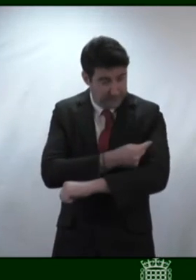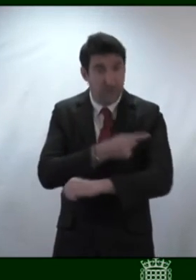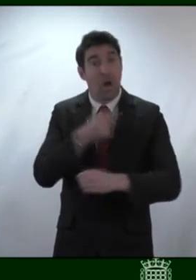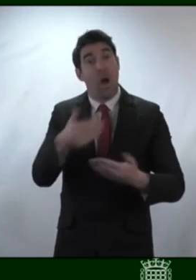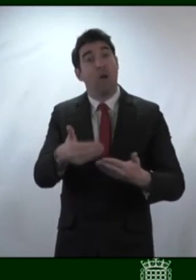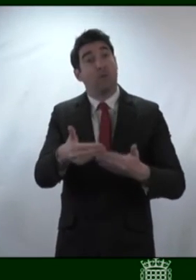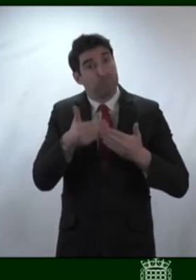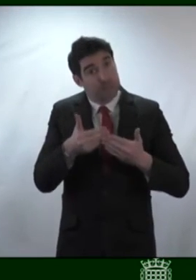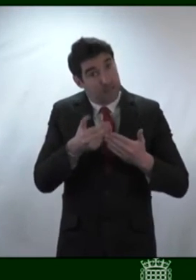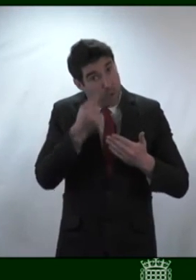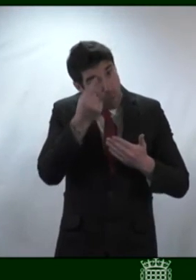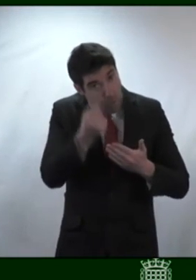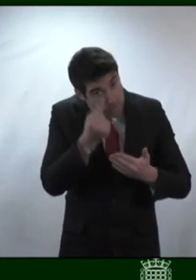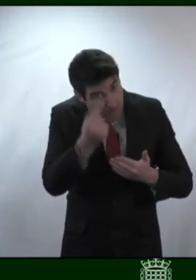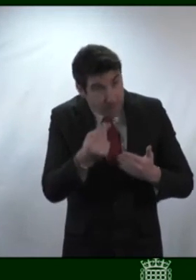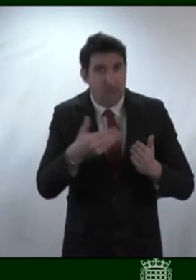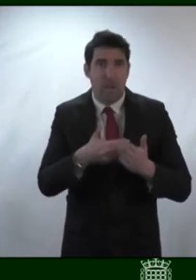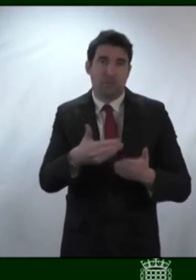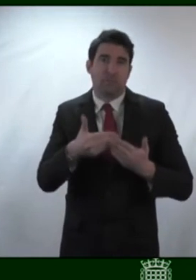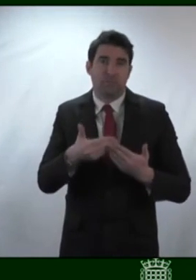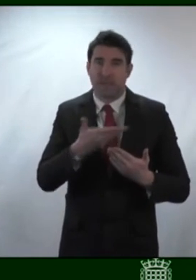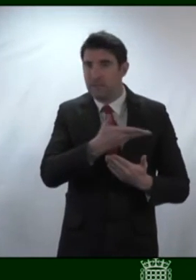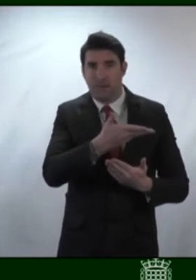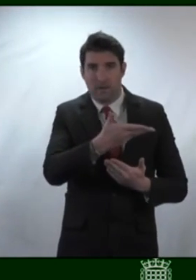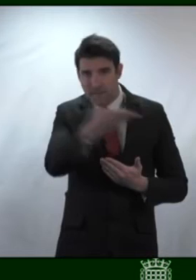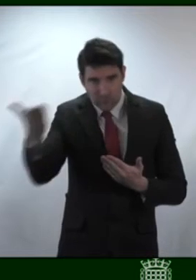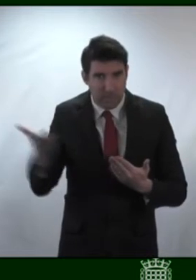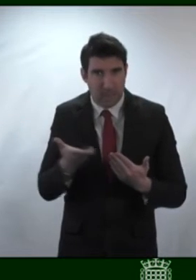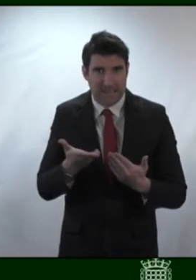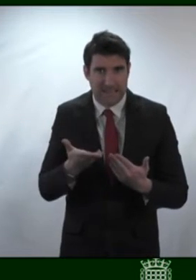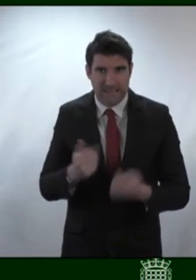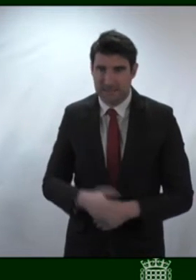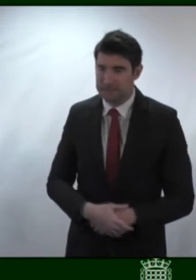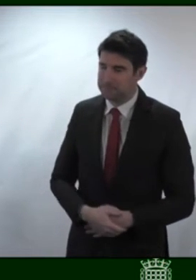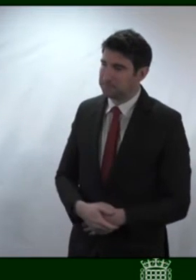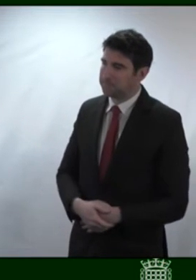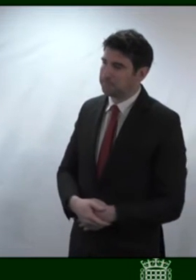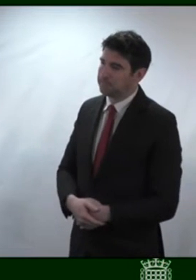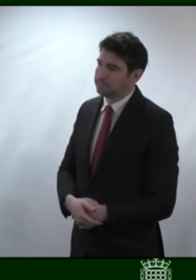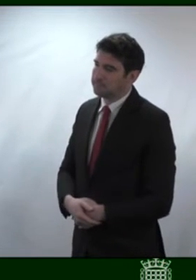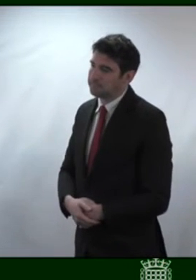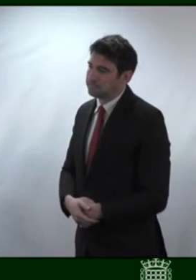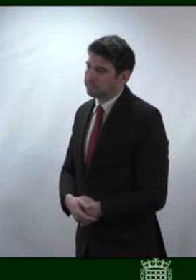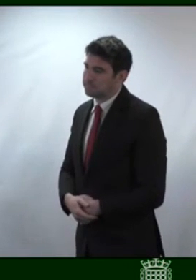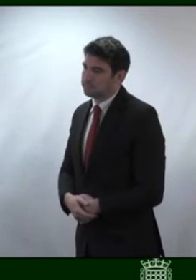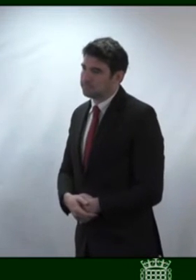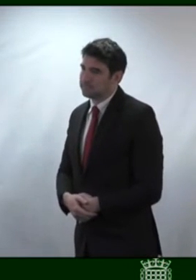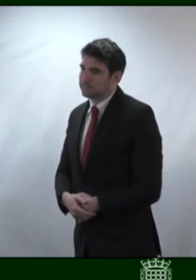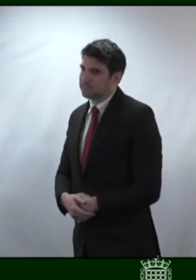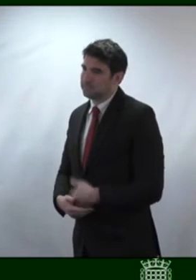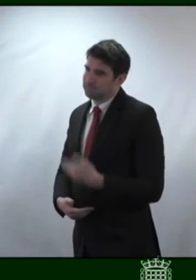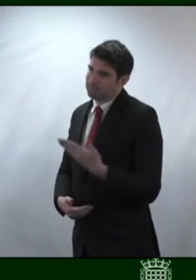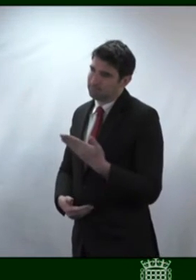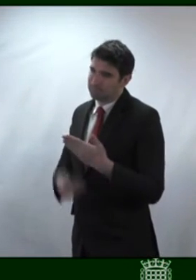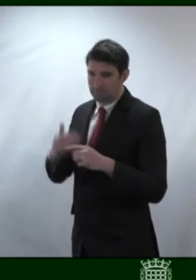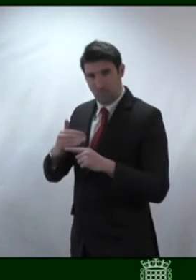will be protecting everyone else. >> Mrs Sharon Hodgson (Washington